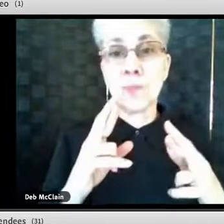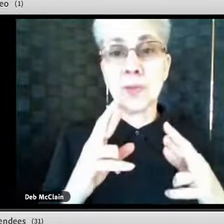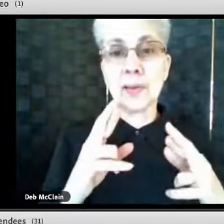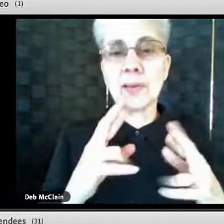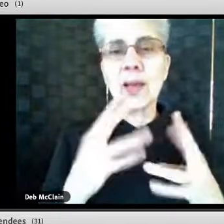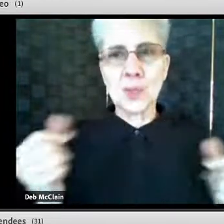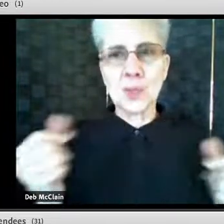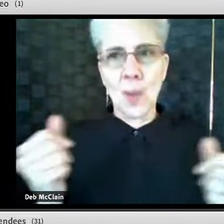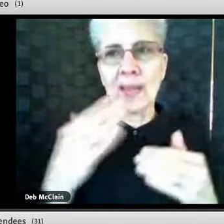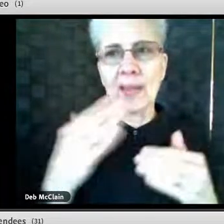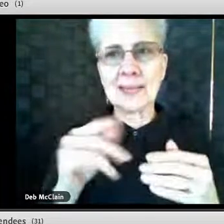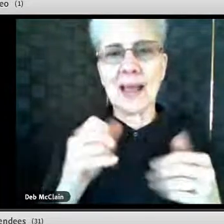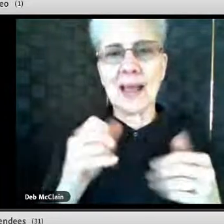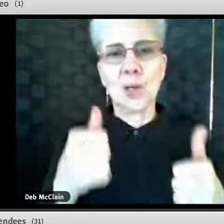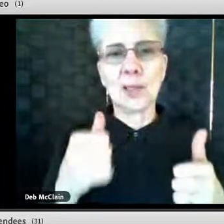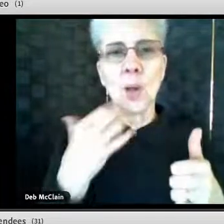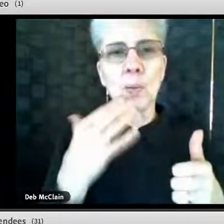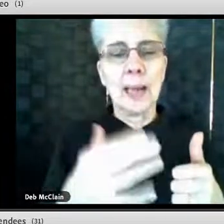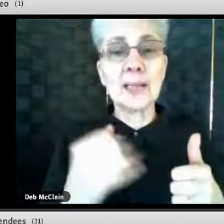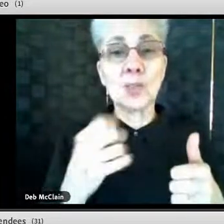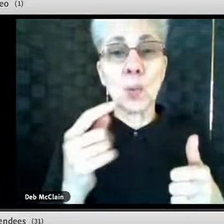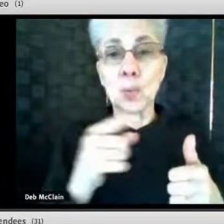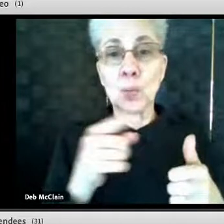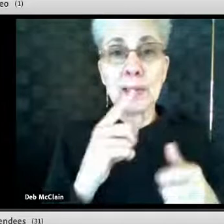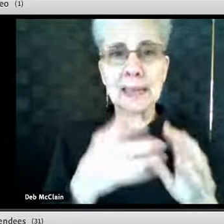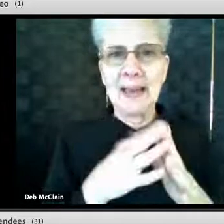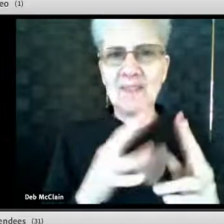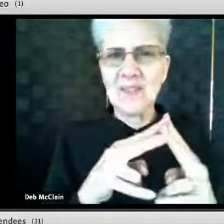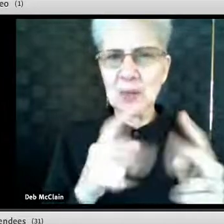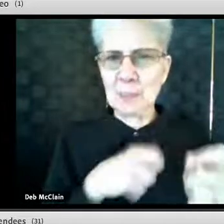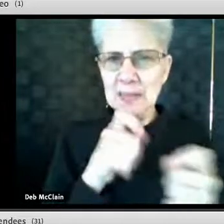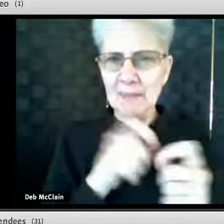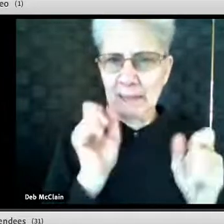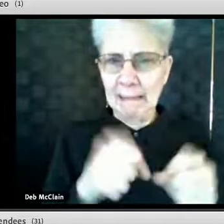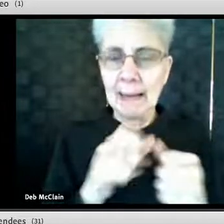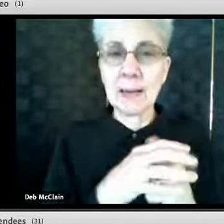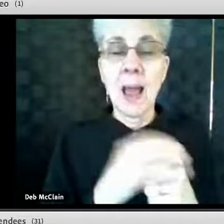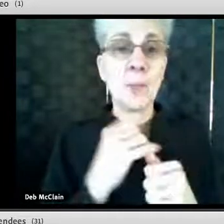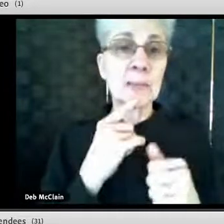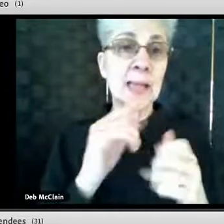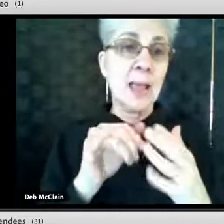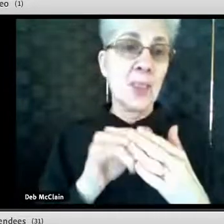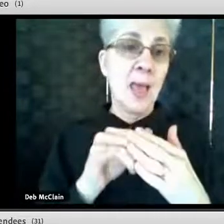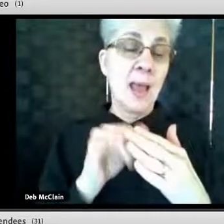Hopefully that goes away on the next slide. Okay, good. So you can get very specific.